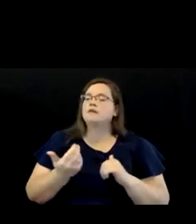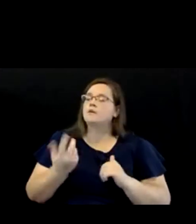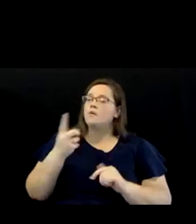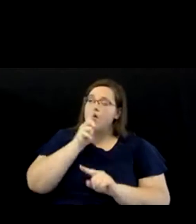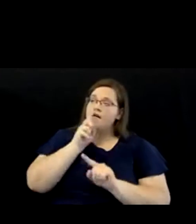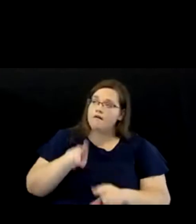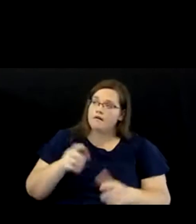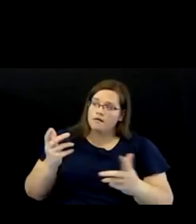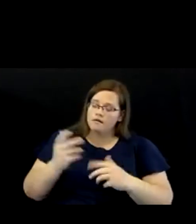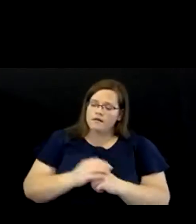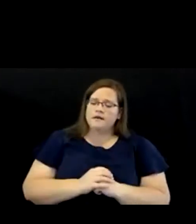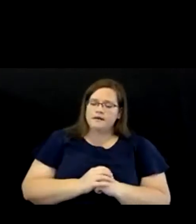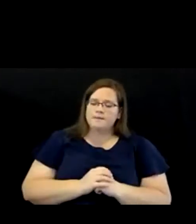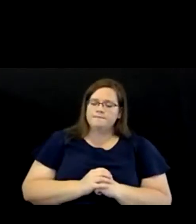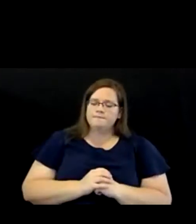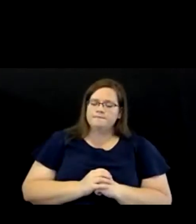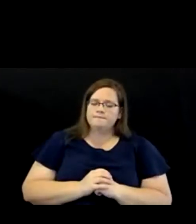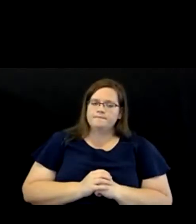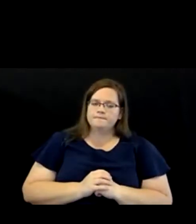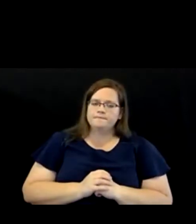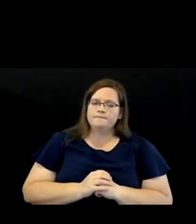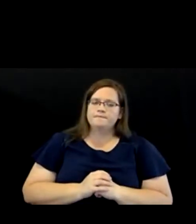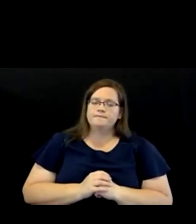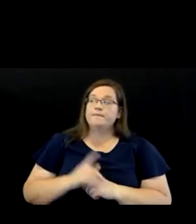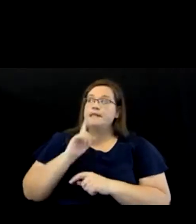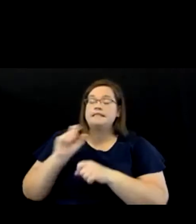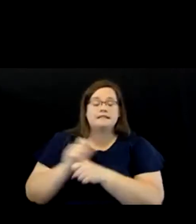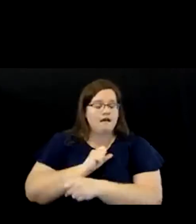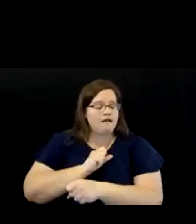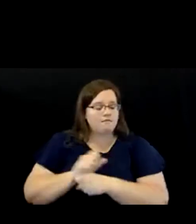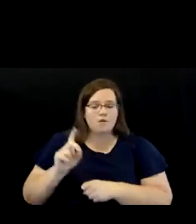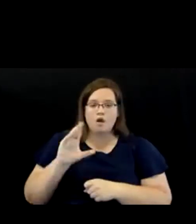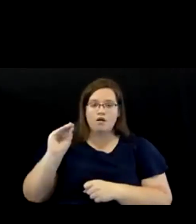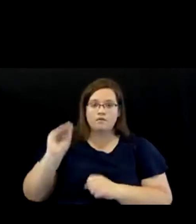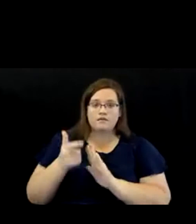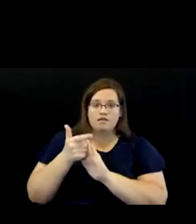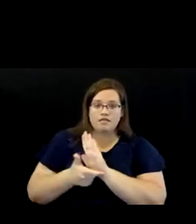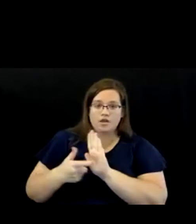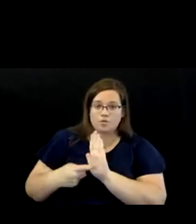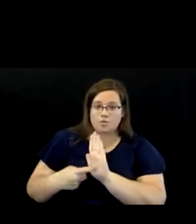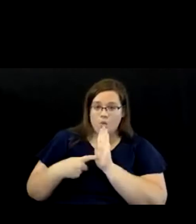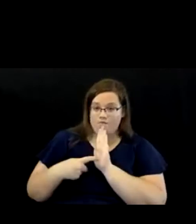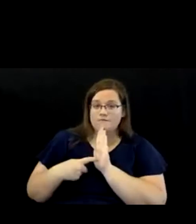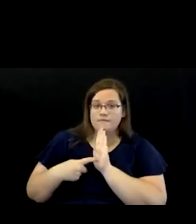that it is absolutely 100 % a legal requirement of CILs